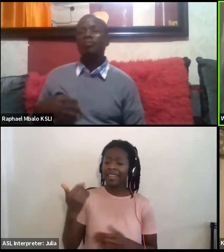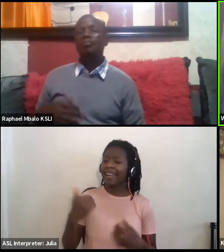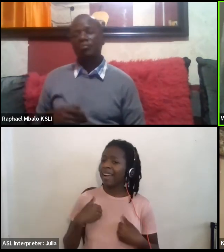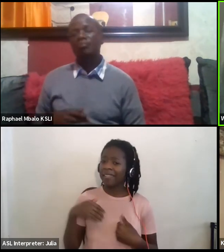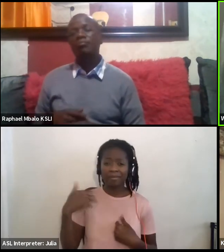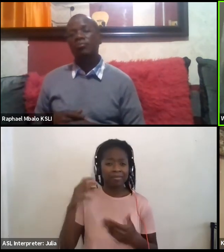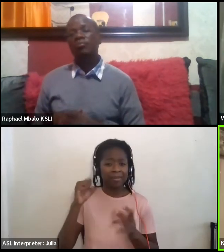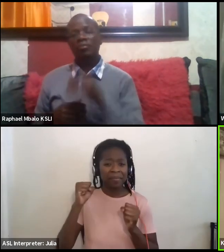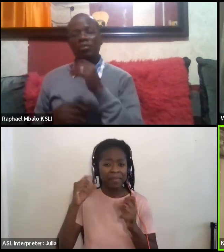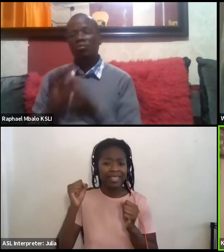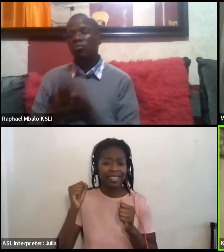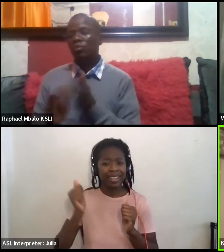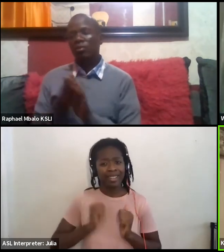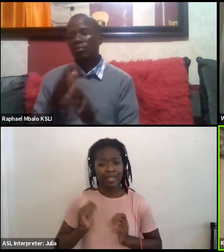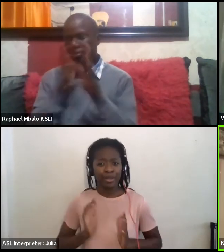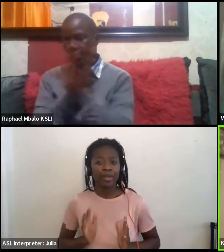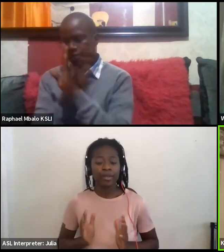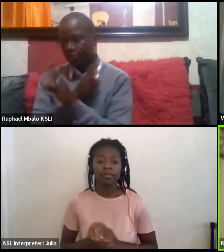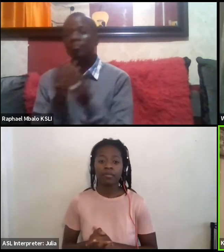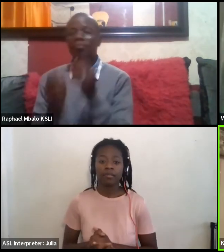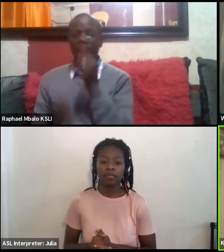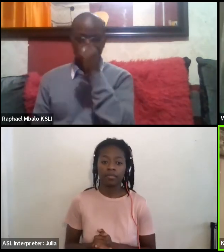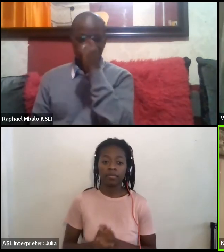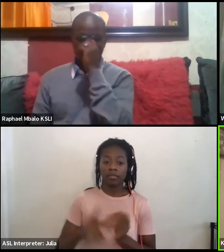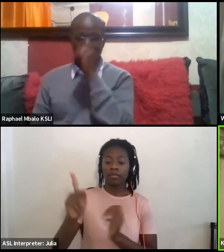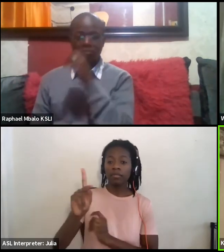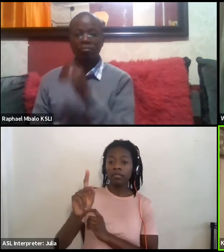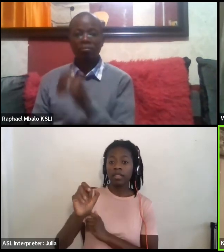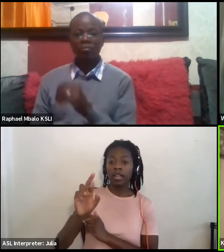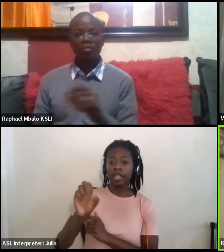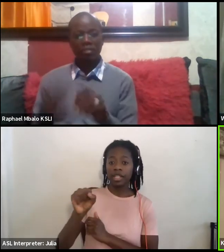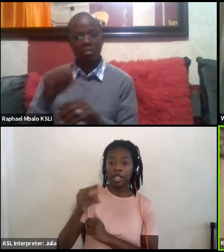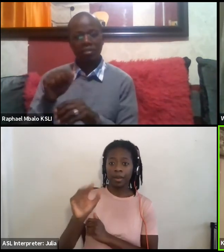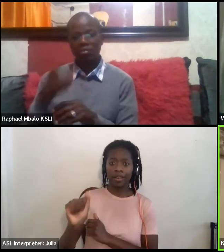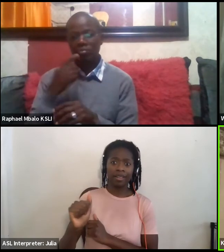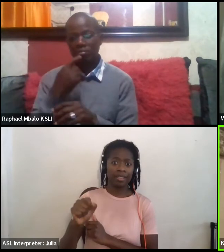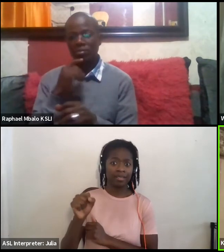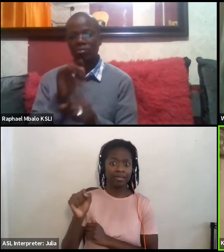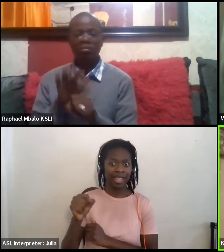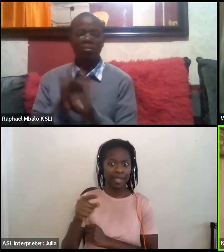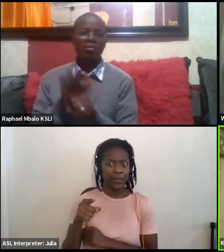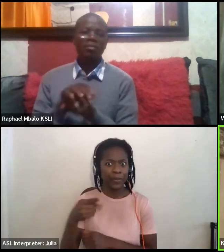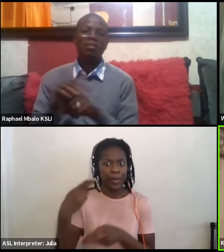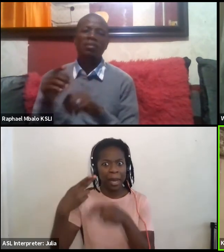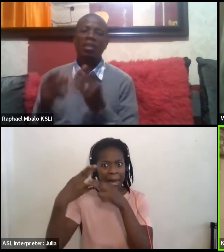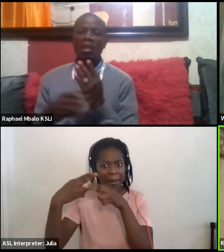Yeah. Yeah, well, I mean, you've mentioned so many names, so many companies in our conversations,